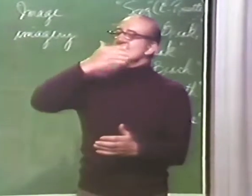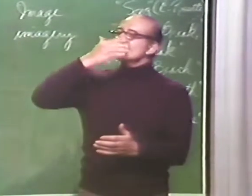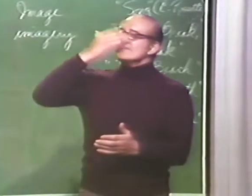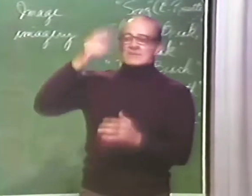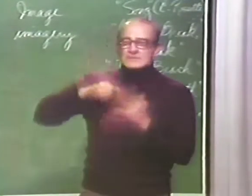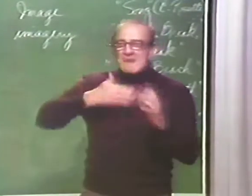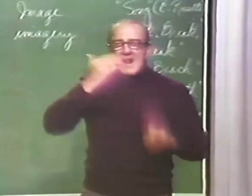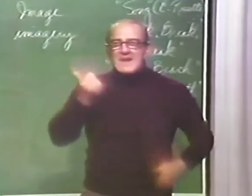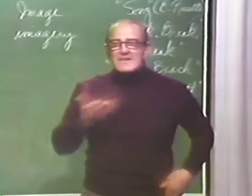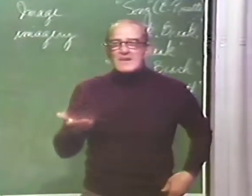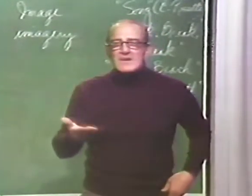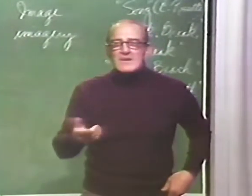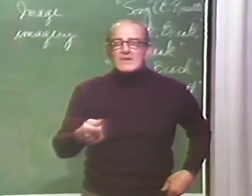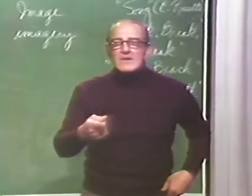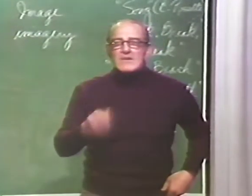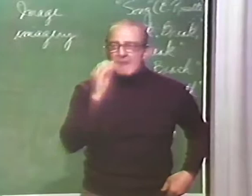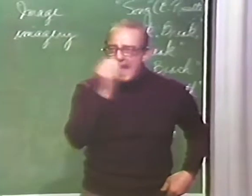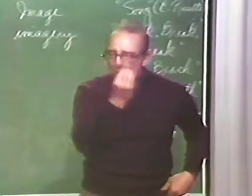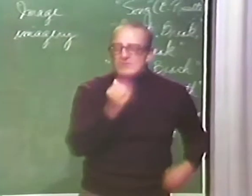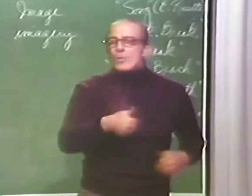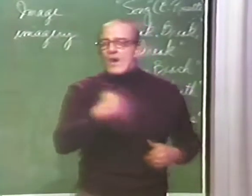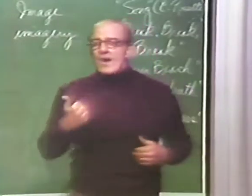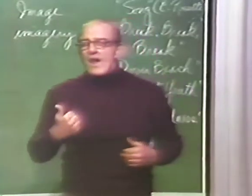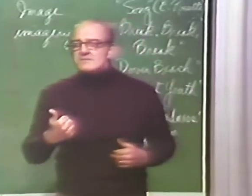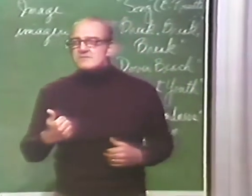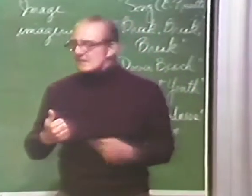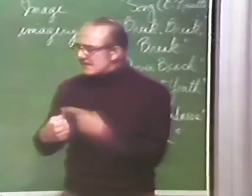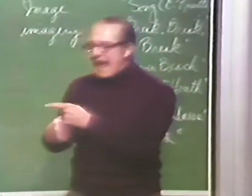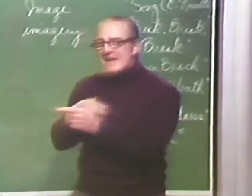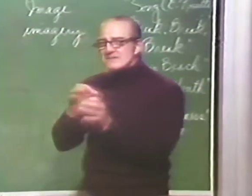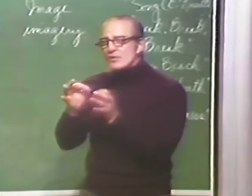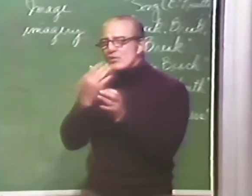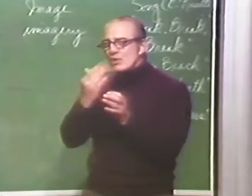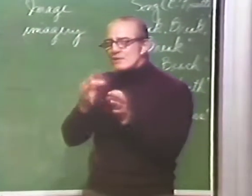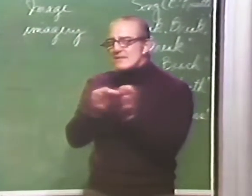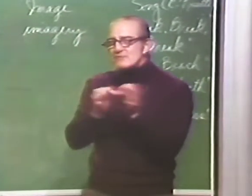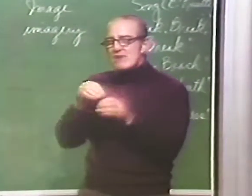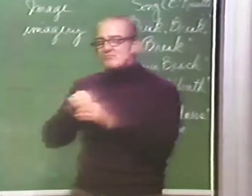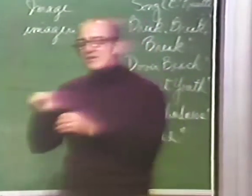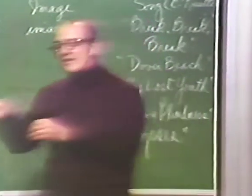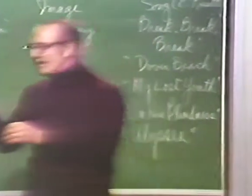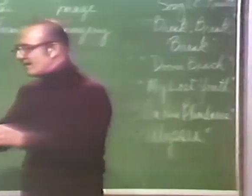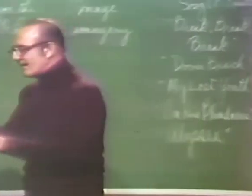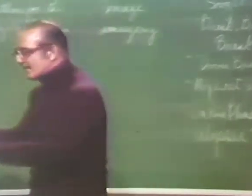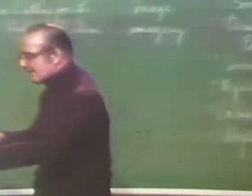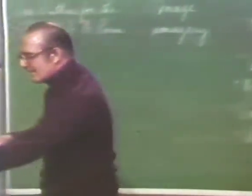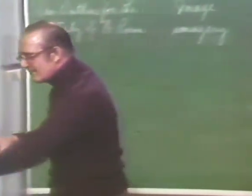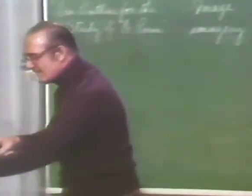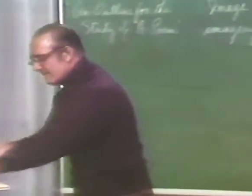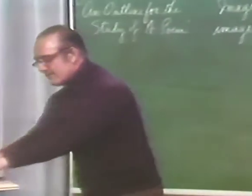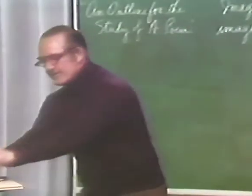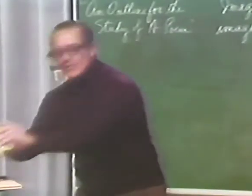[INHALES] YOU'RE SMELLING THE FLOWERS. WHAT ELSE? THERE'S A GOOD DESCRIPTION IN HERE.